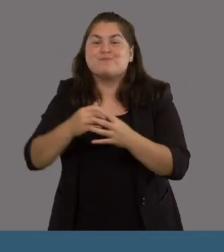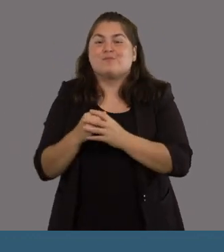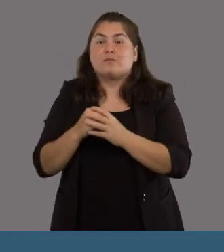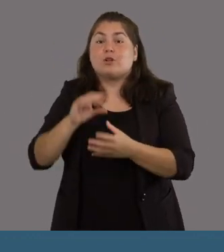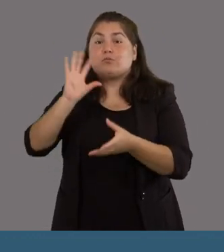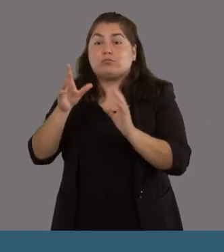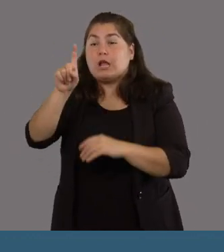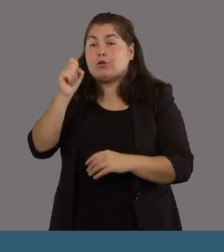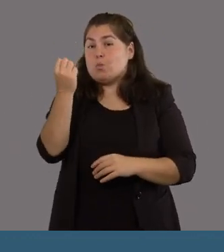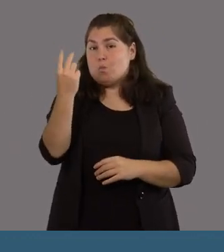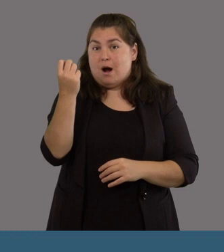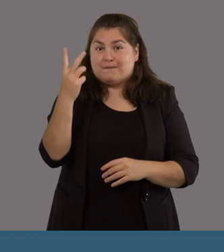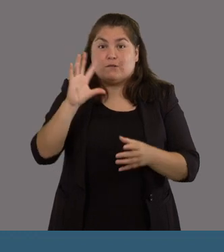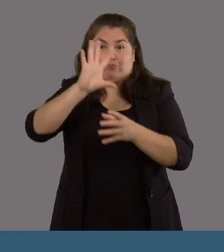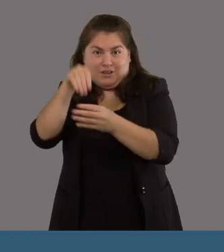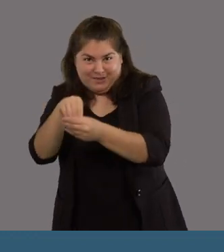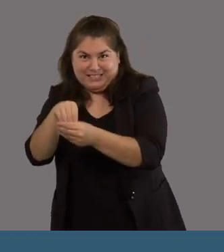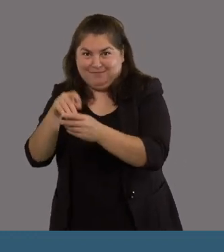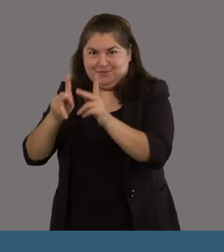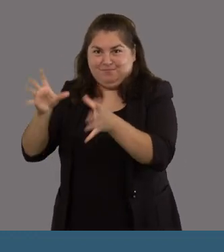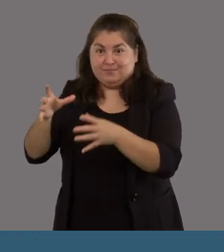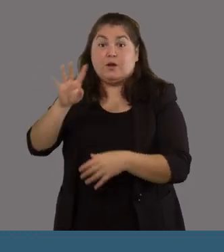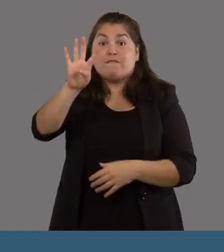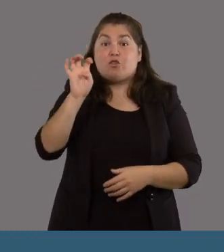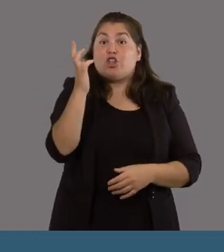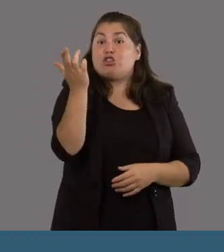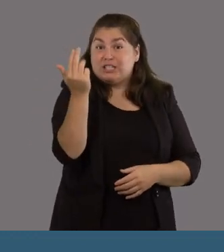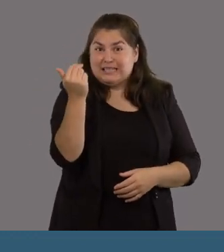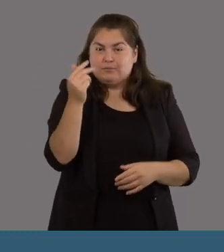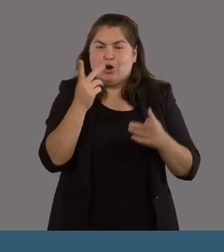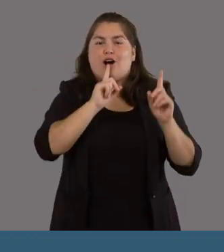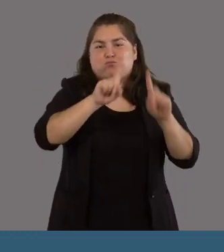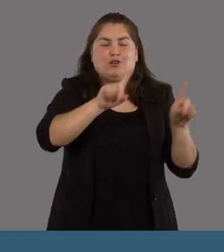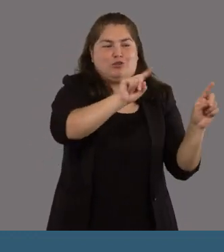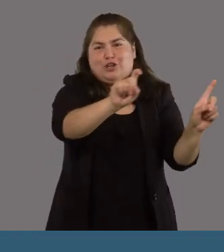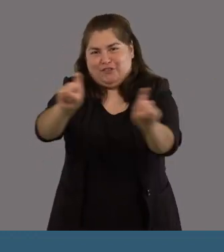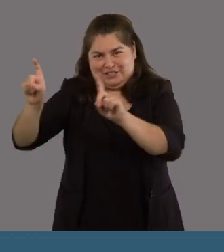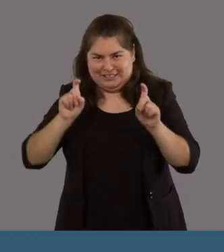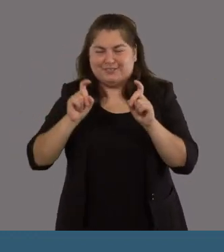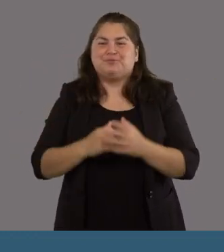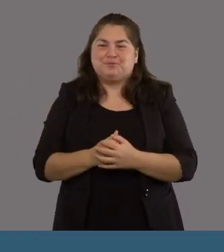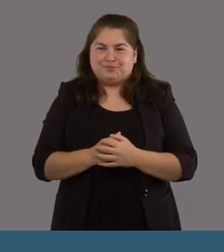with 112 participants and 413 survey responses.